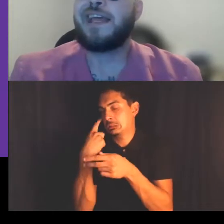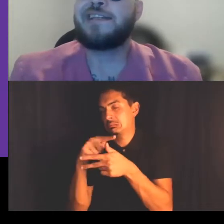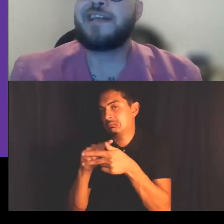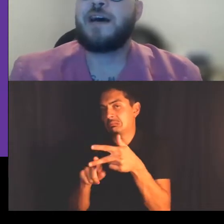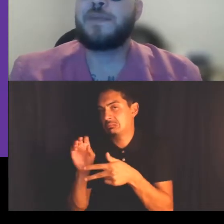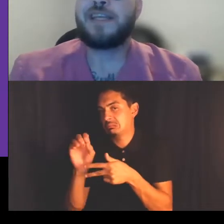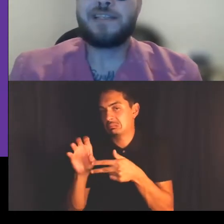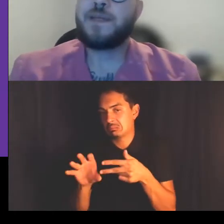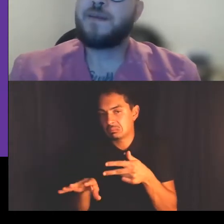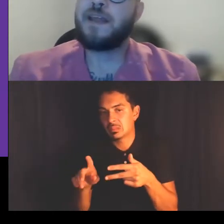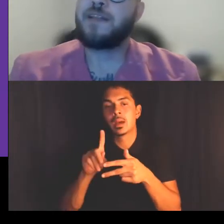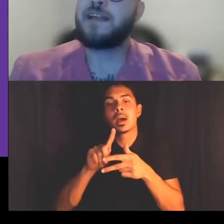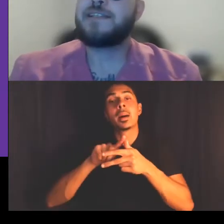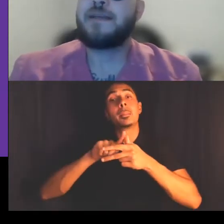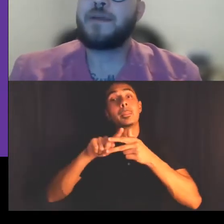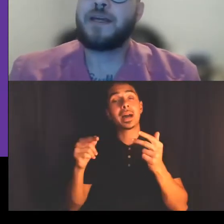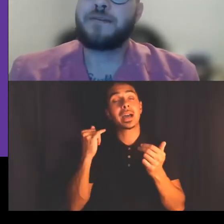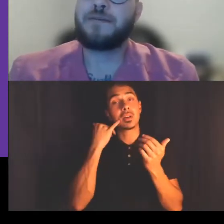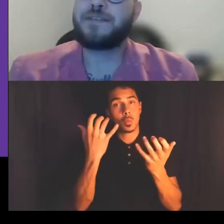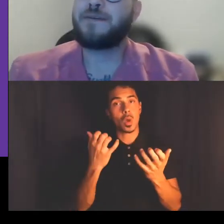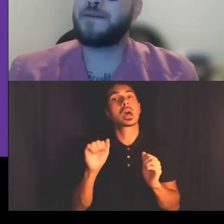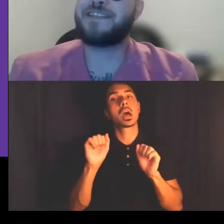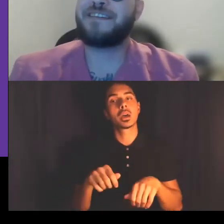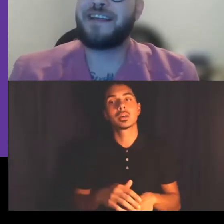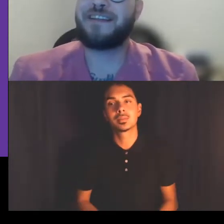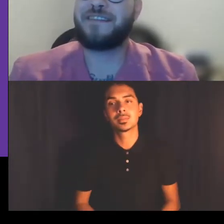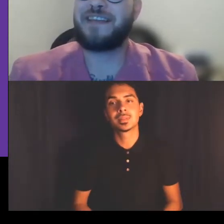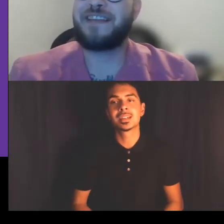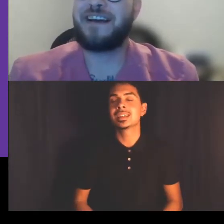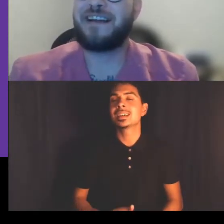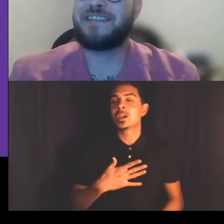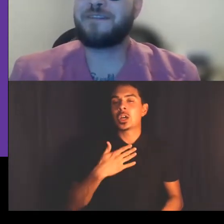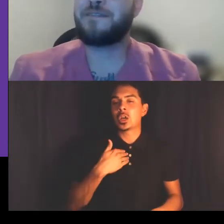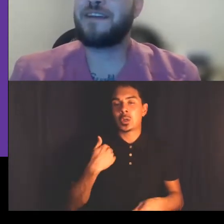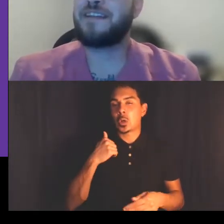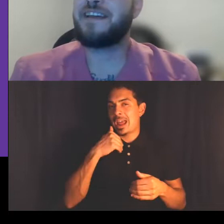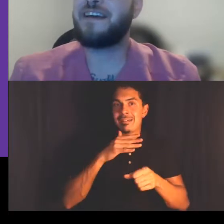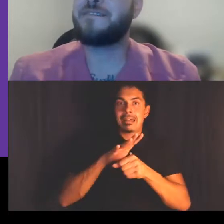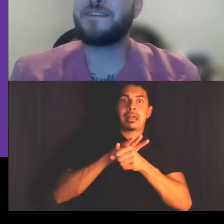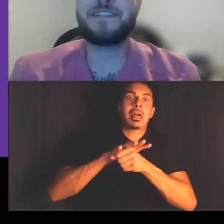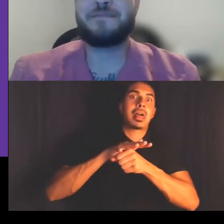And because we don't have a lot of time, I'm not going to go into a lot of the different risk